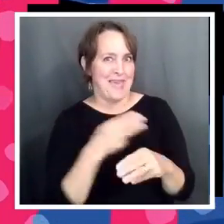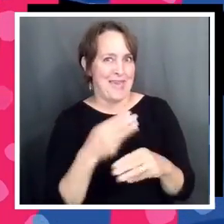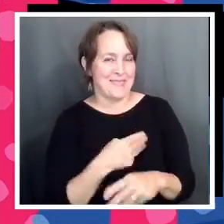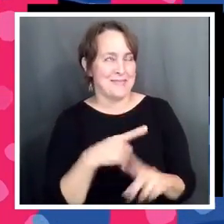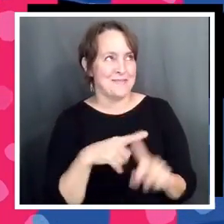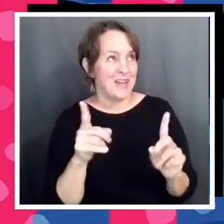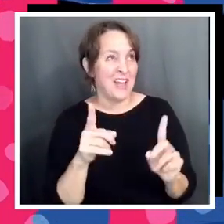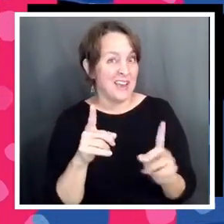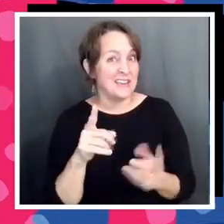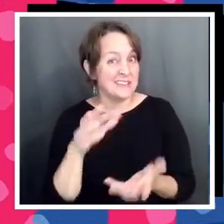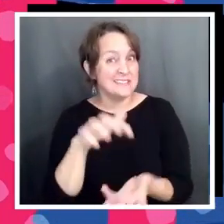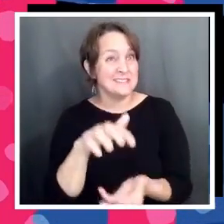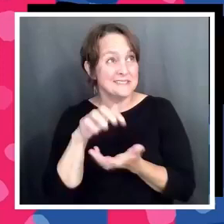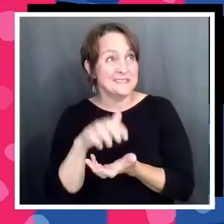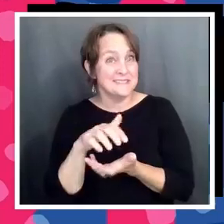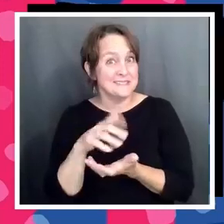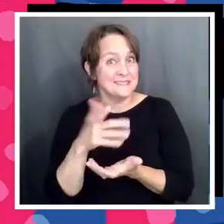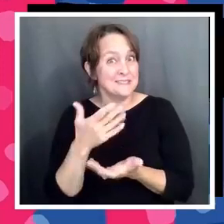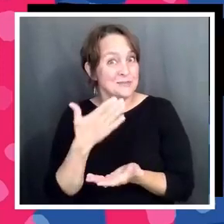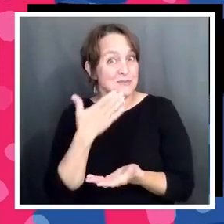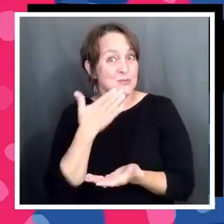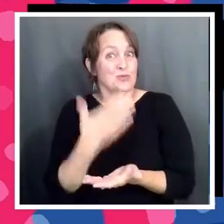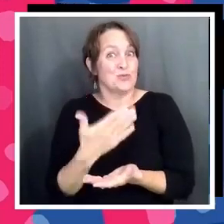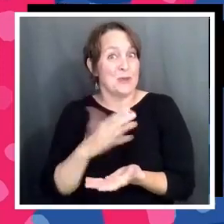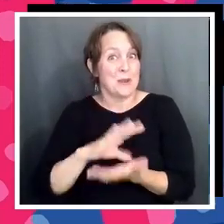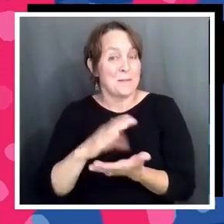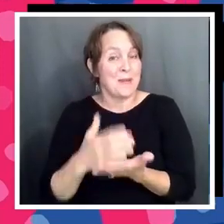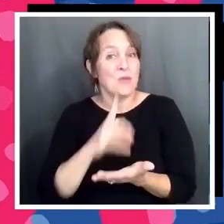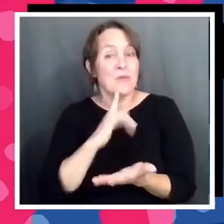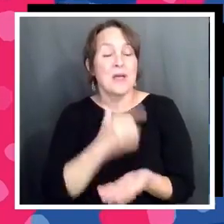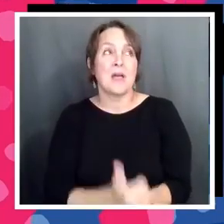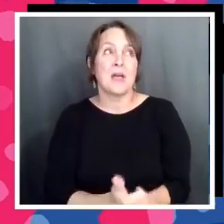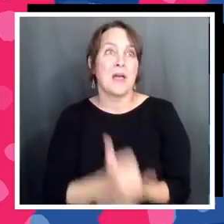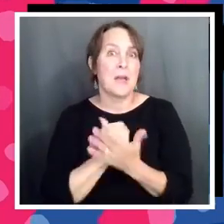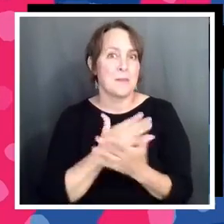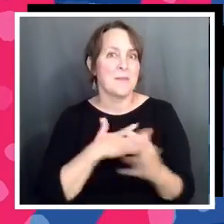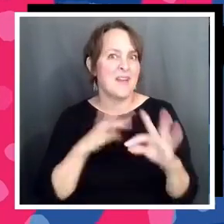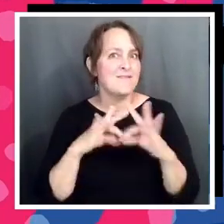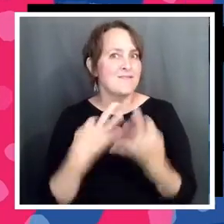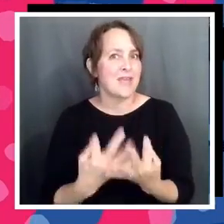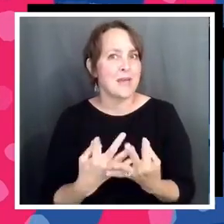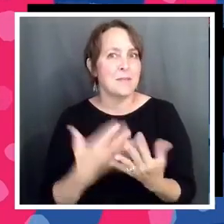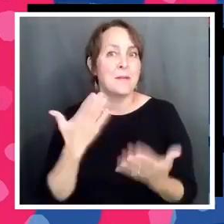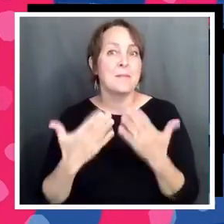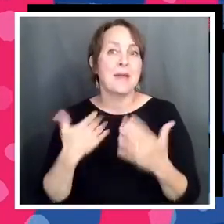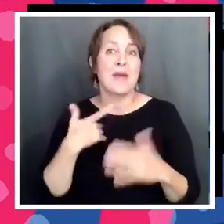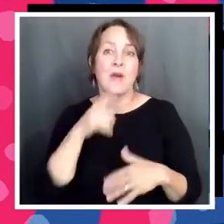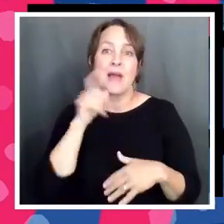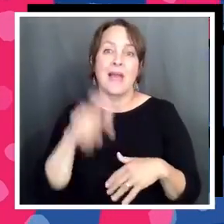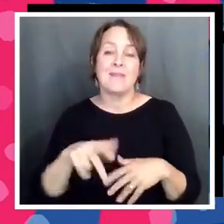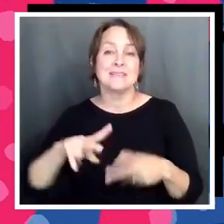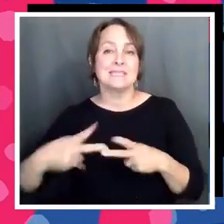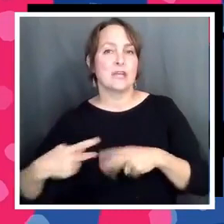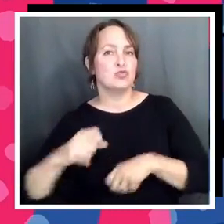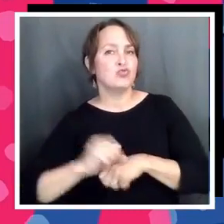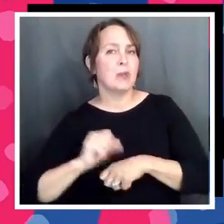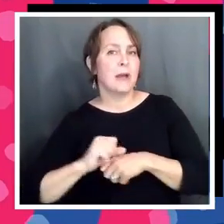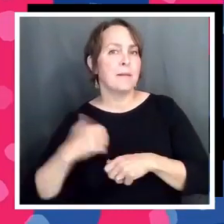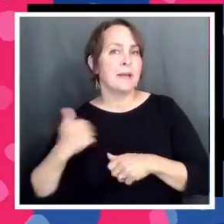HOW MUCH IS THAT THAT YOUR